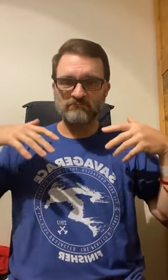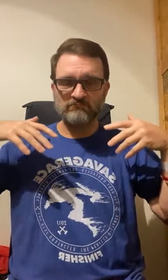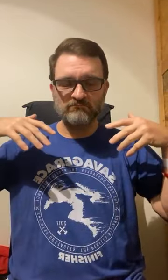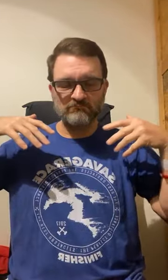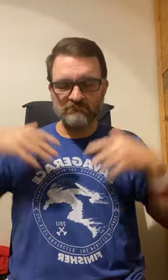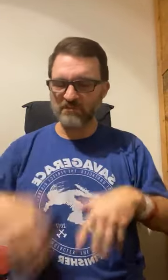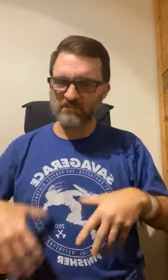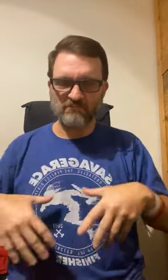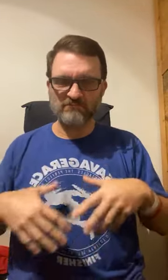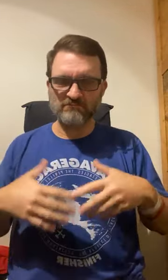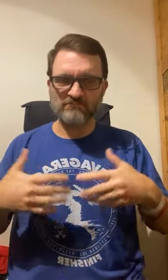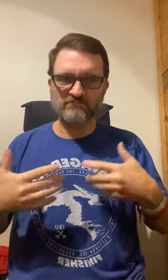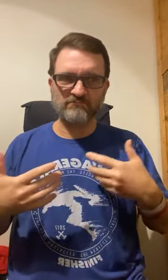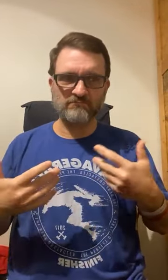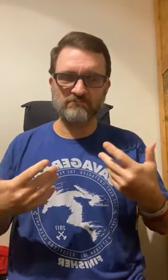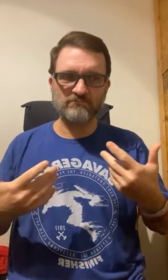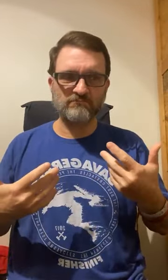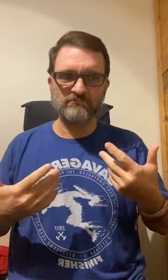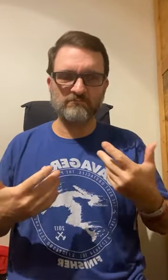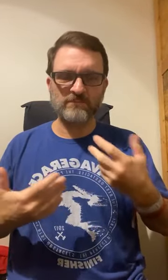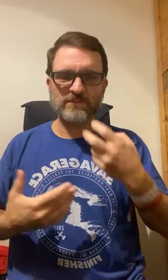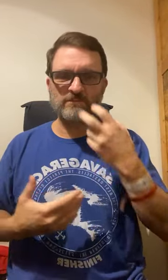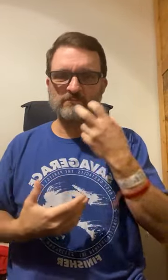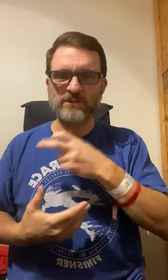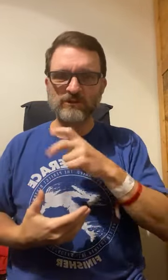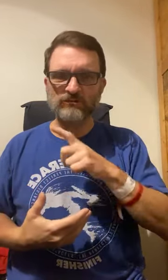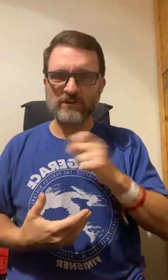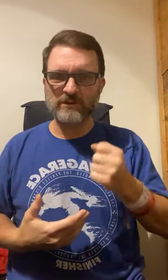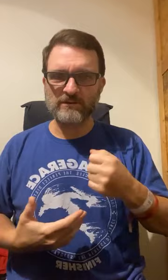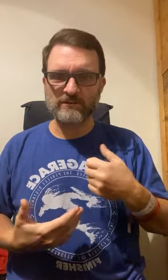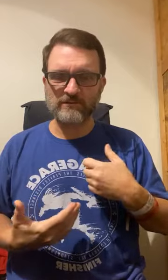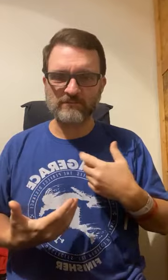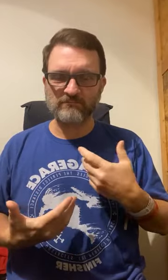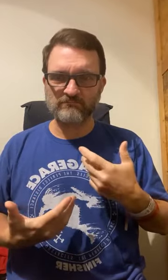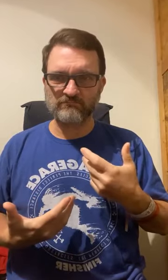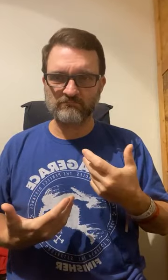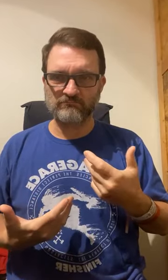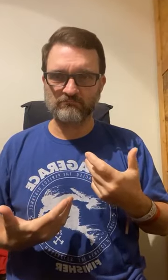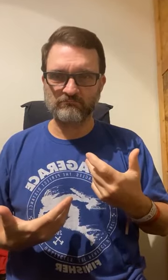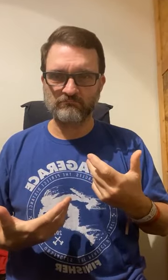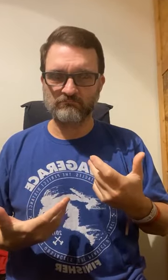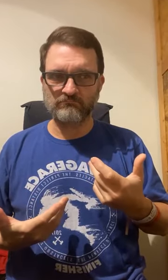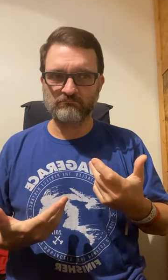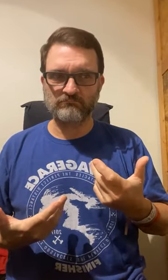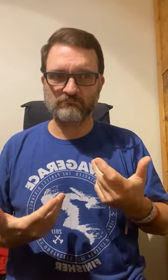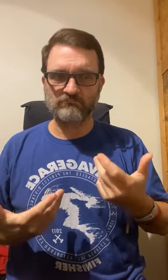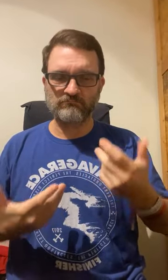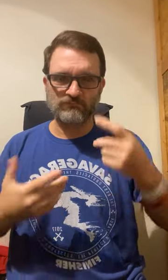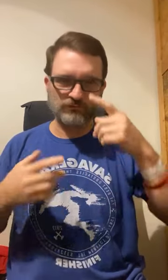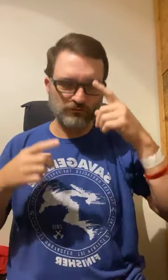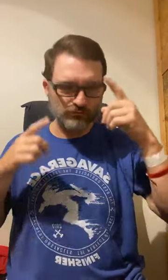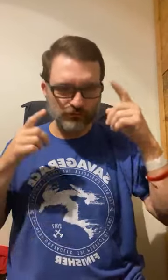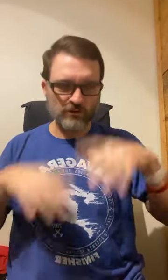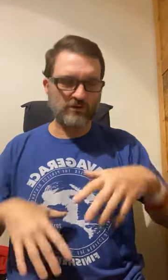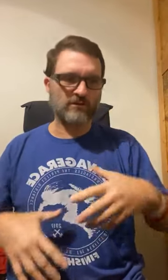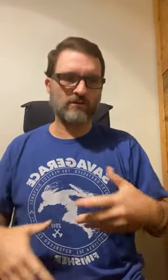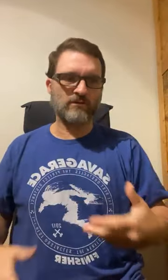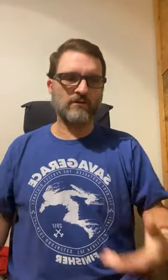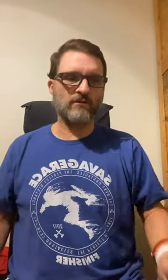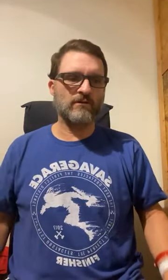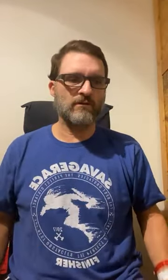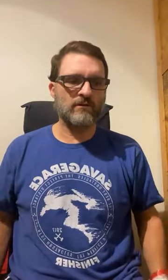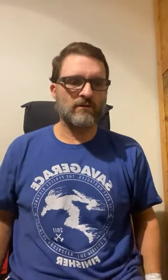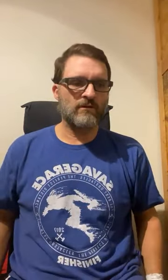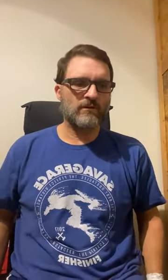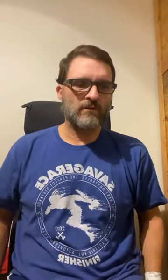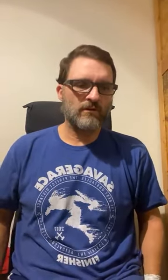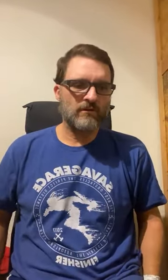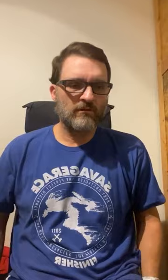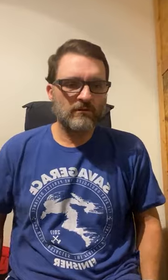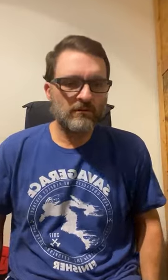Shocked